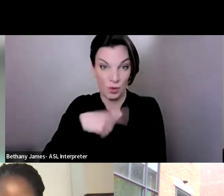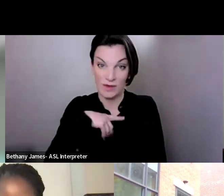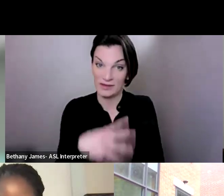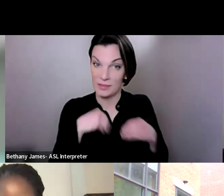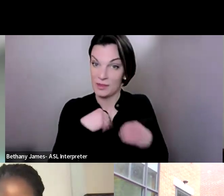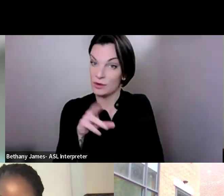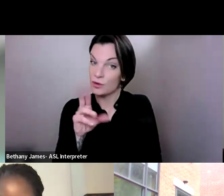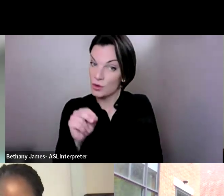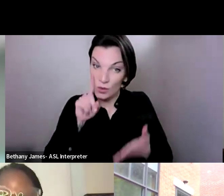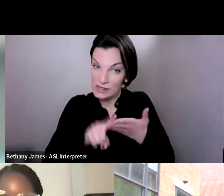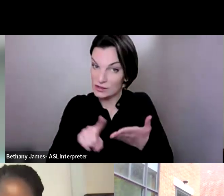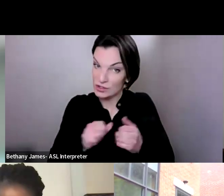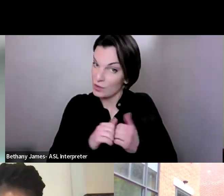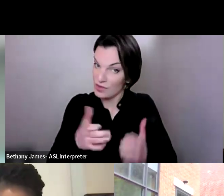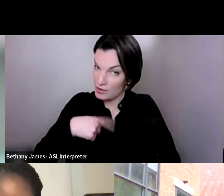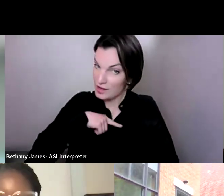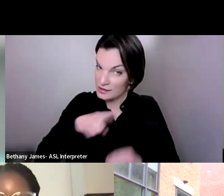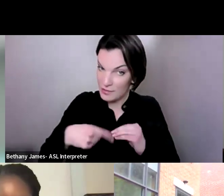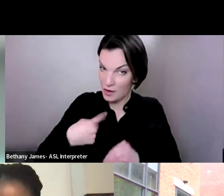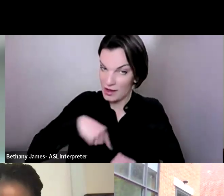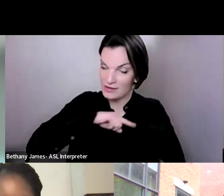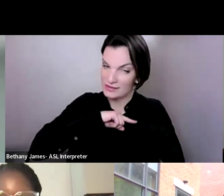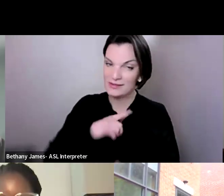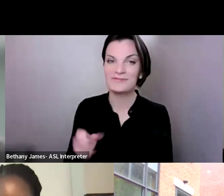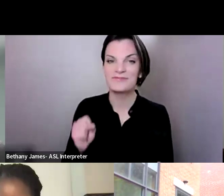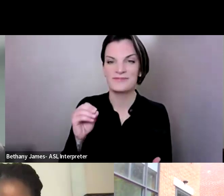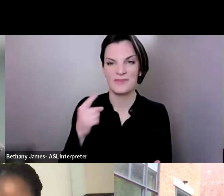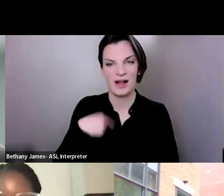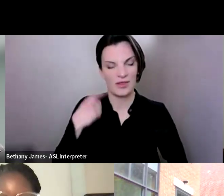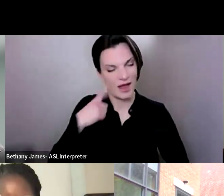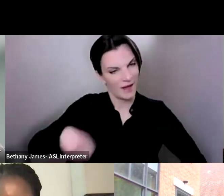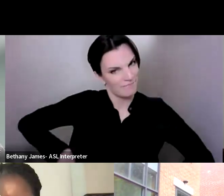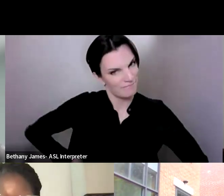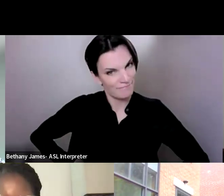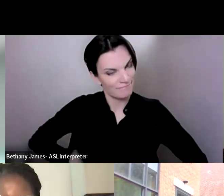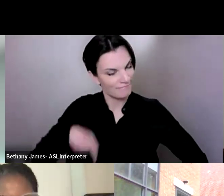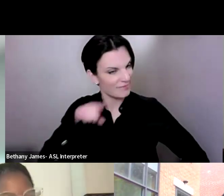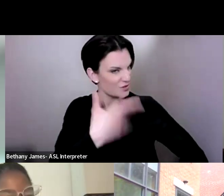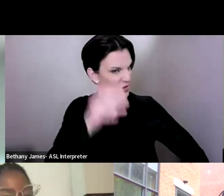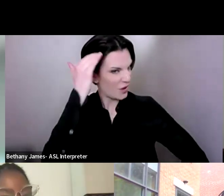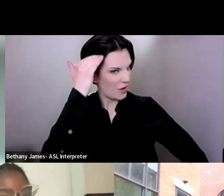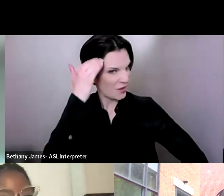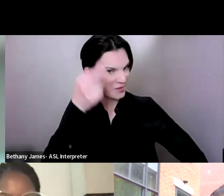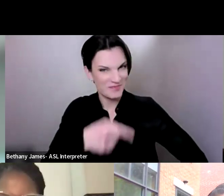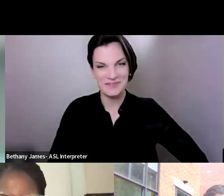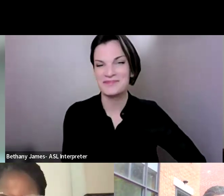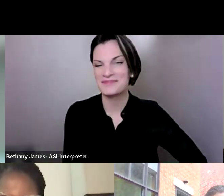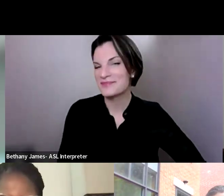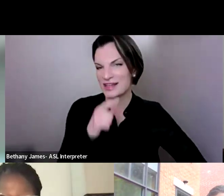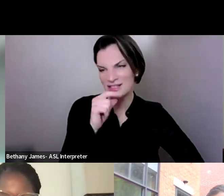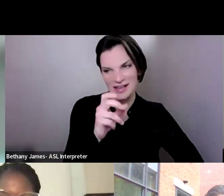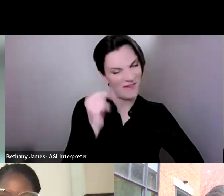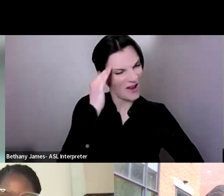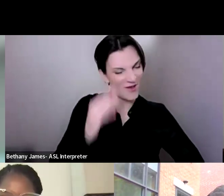research without us about us," so I was like, she's got the playbook and she didn't even know!